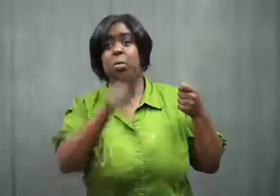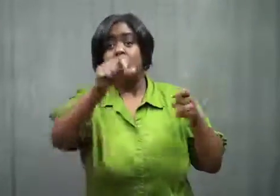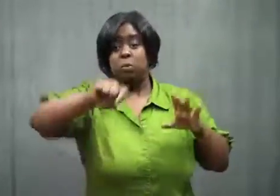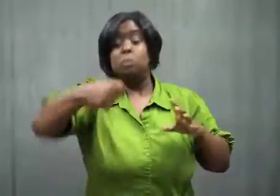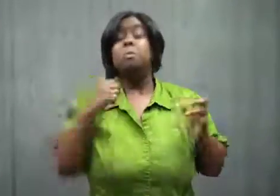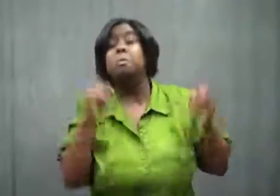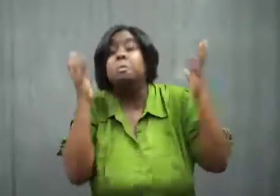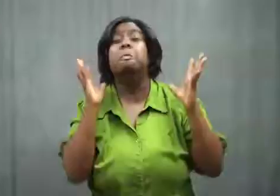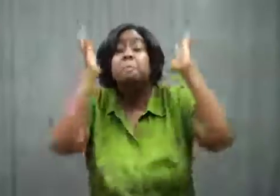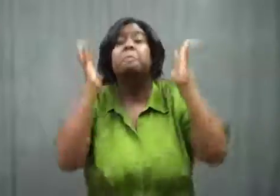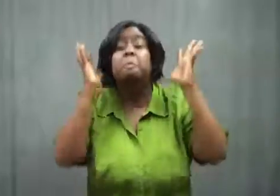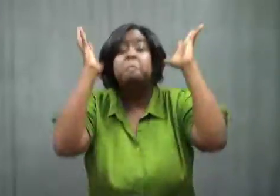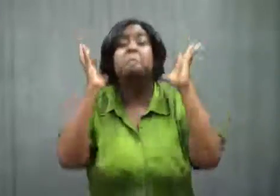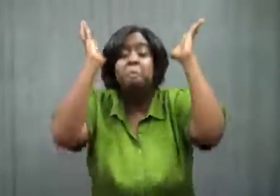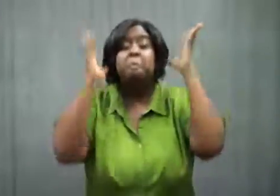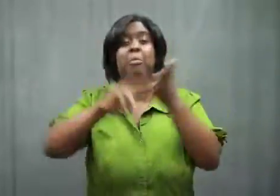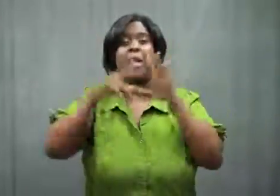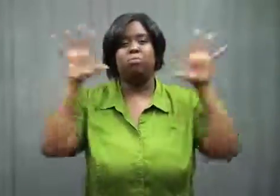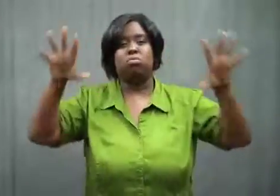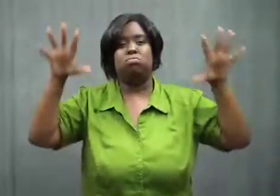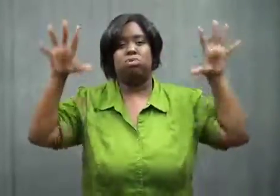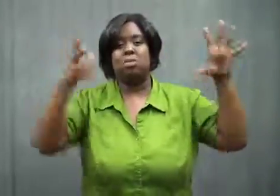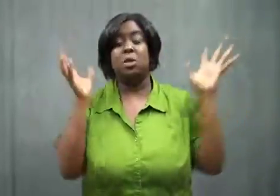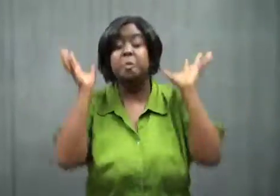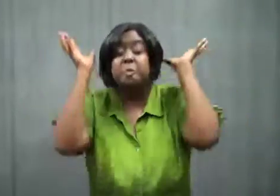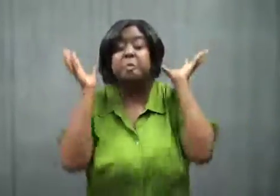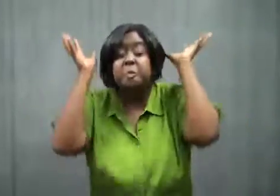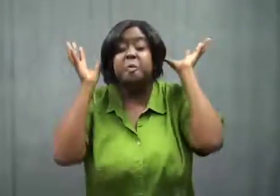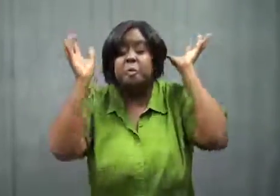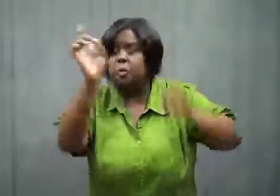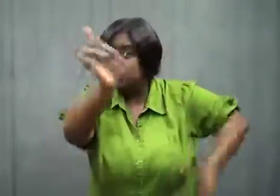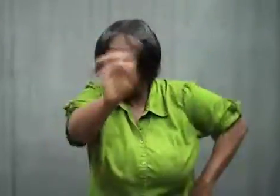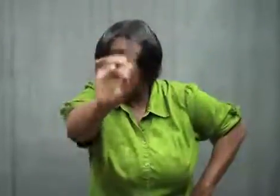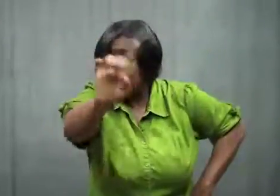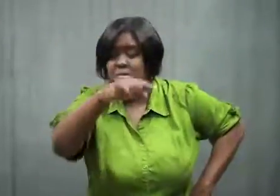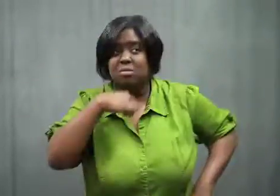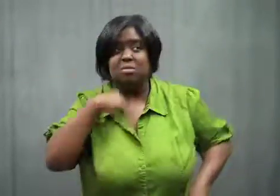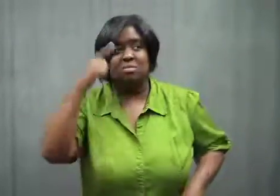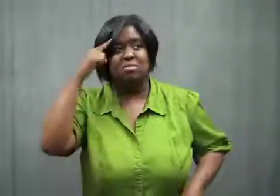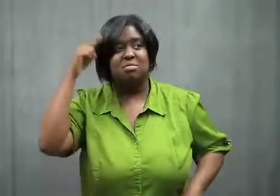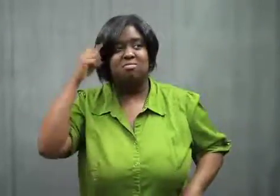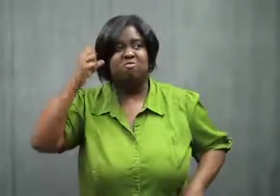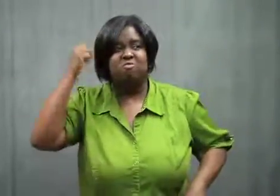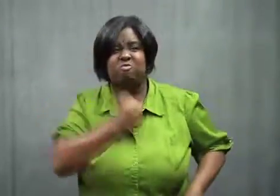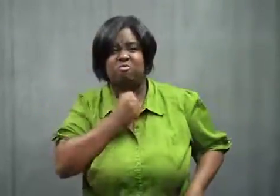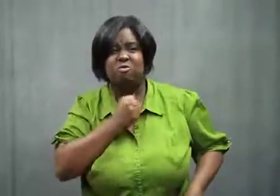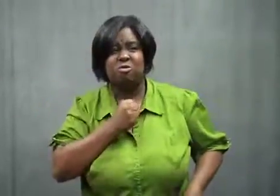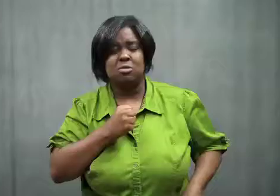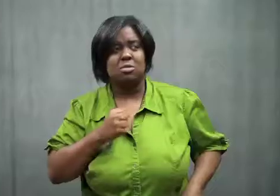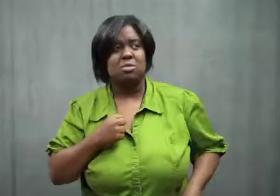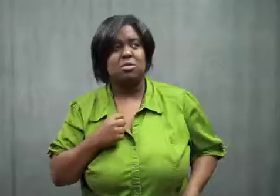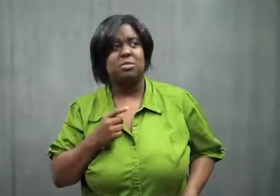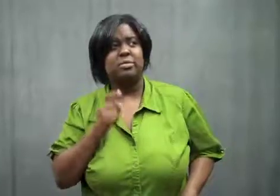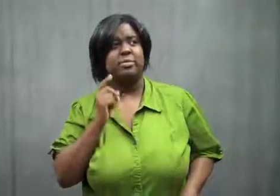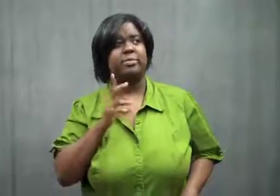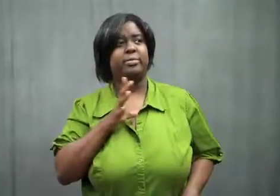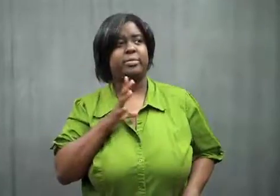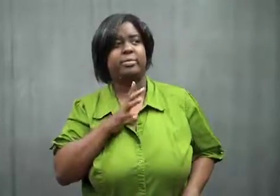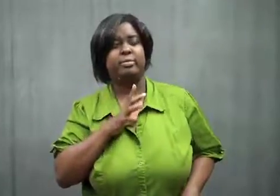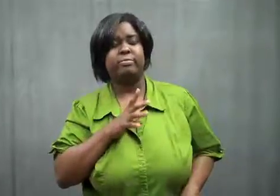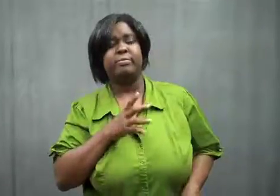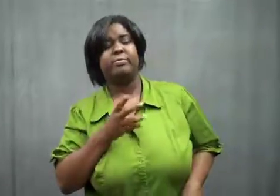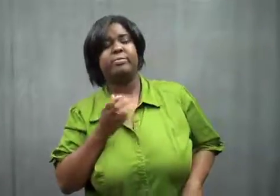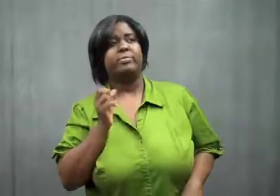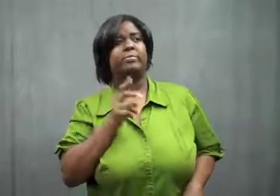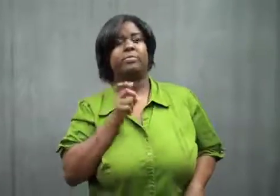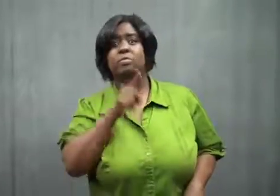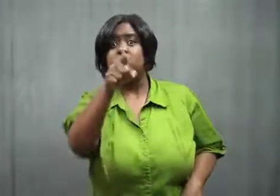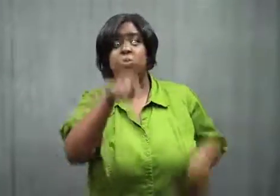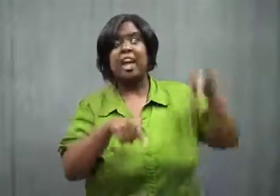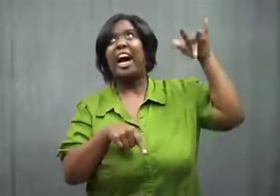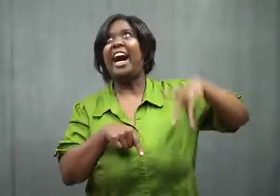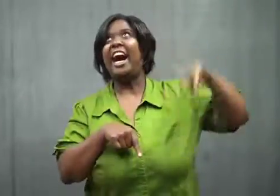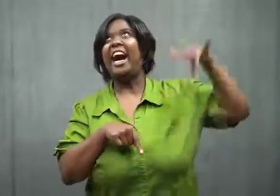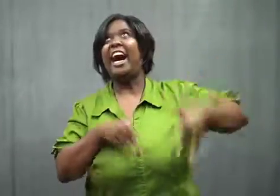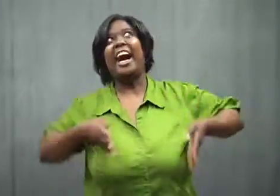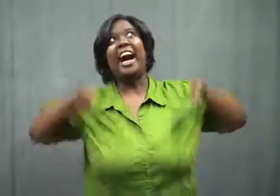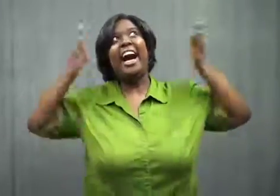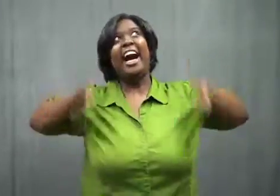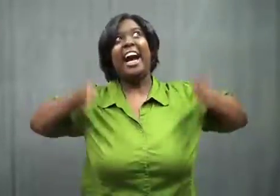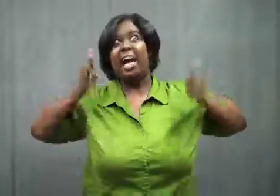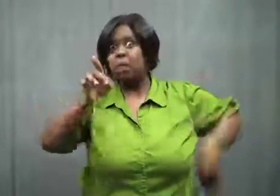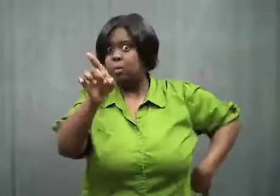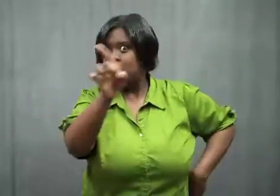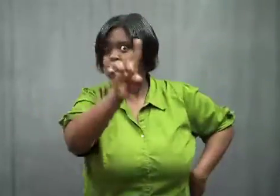She gestured at me not to crank the sound up. I thought, "Curses, foiled!"